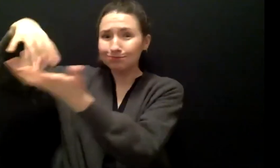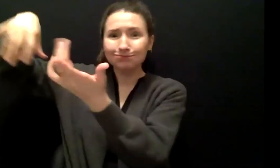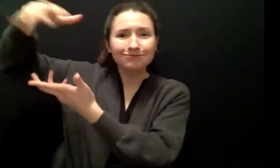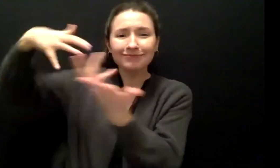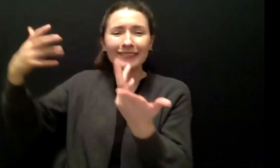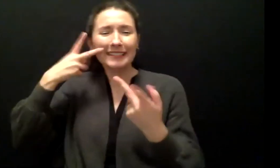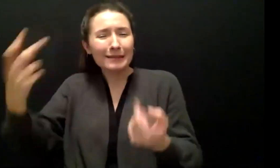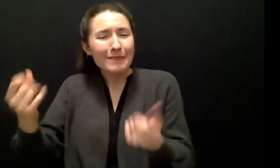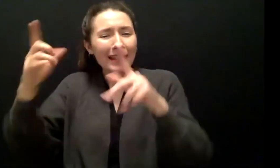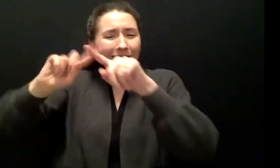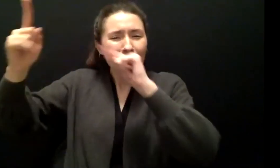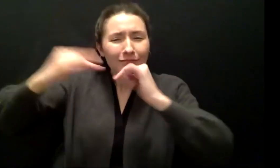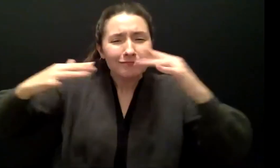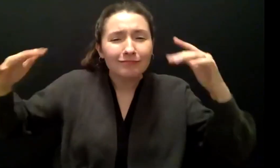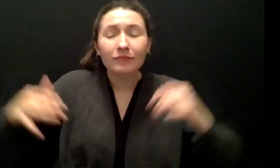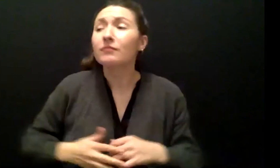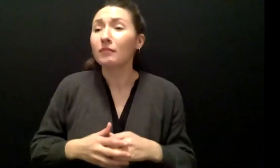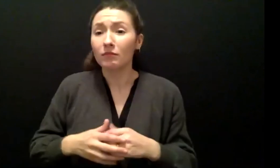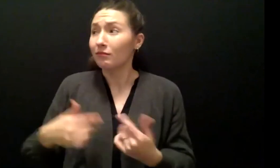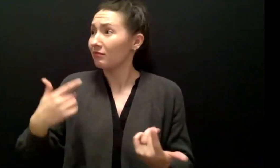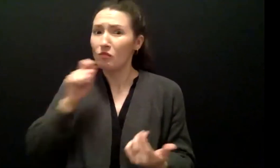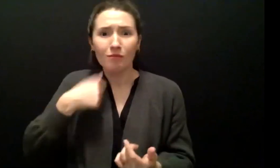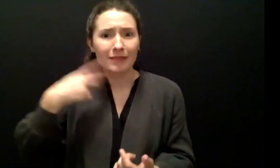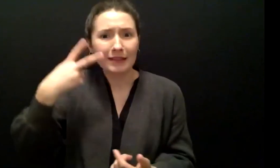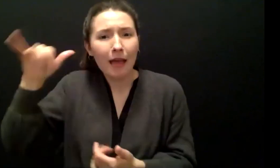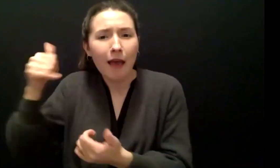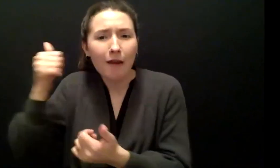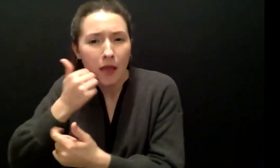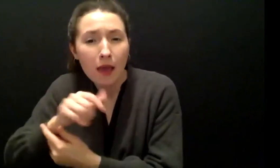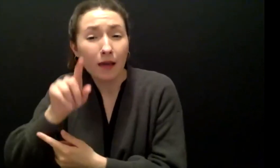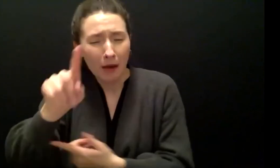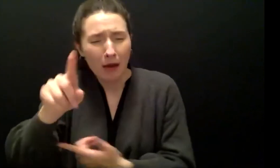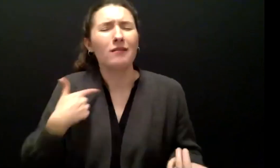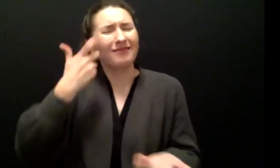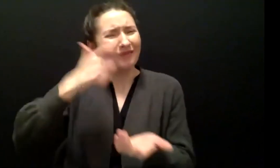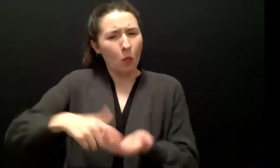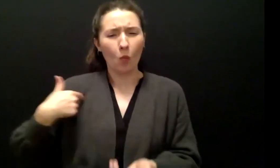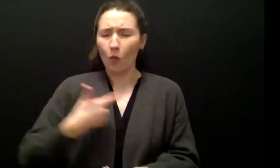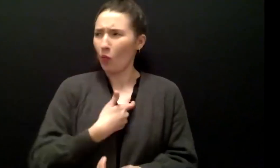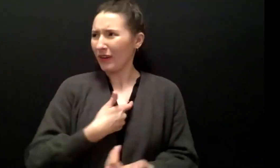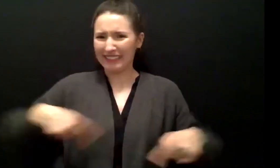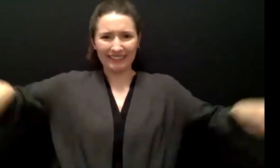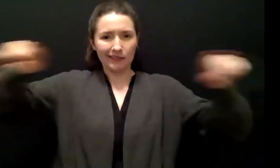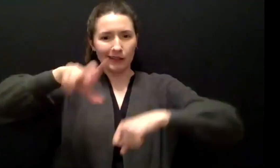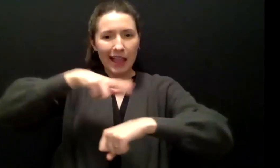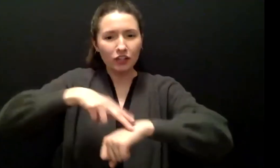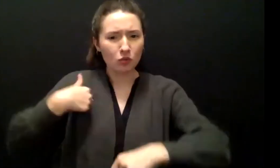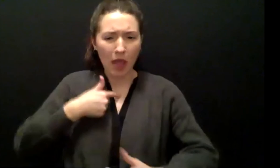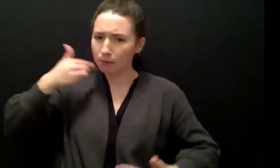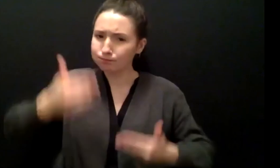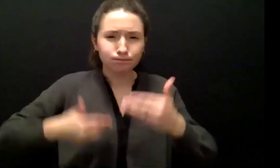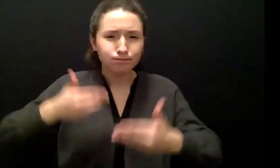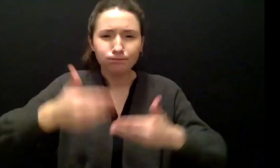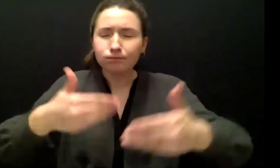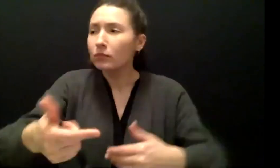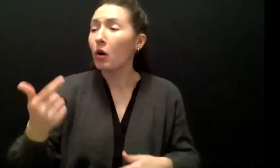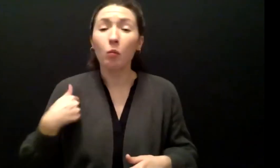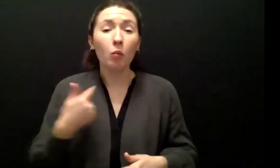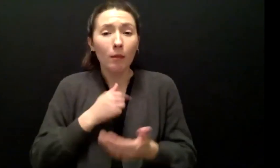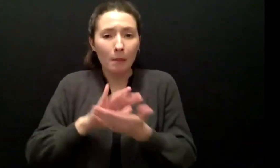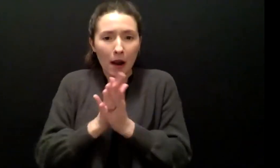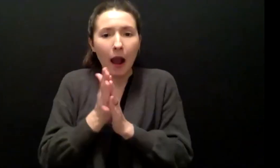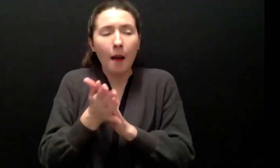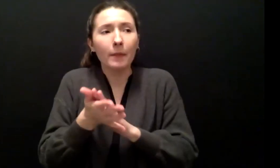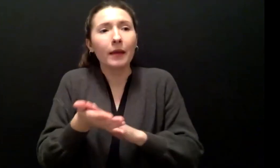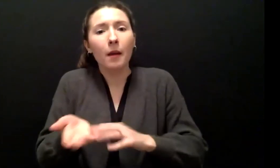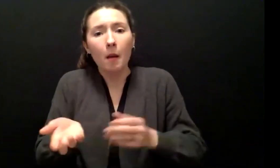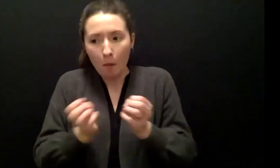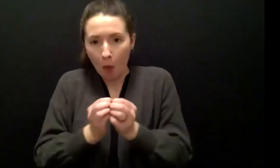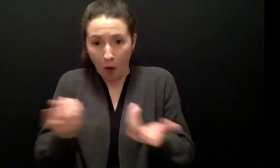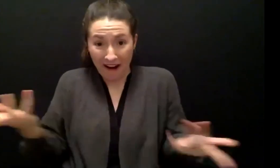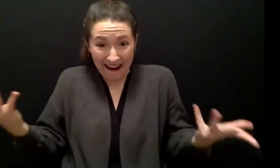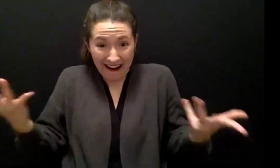to issues around race and violence, do you feel that artists who choose to do this type